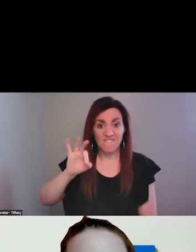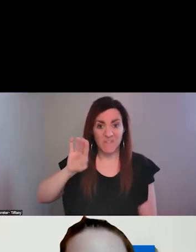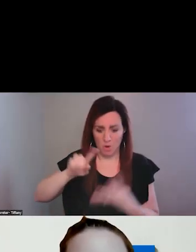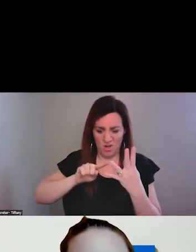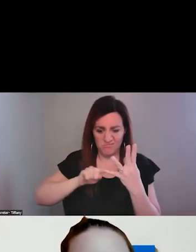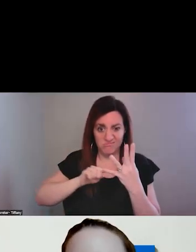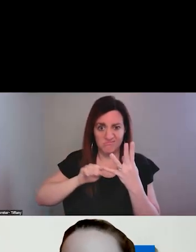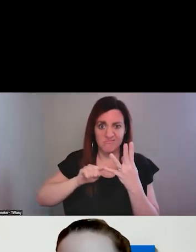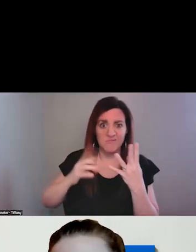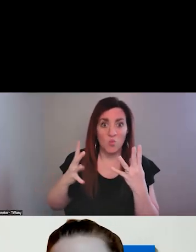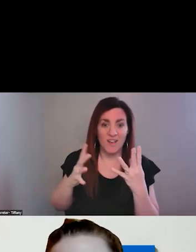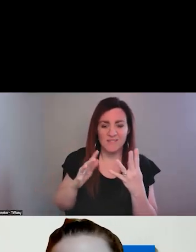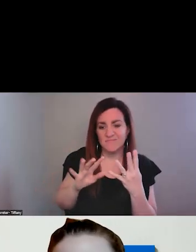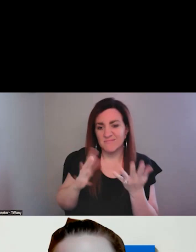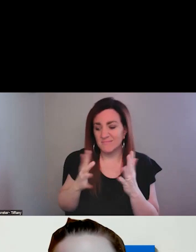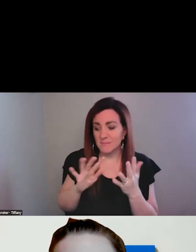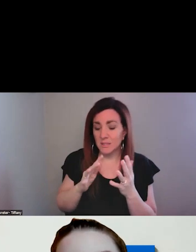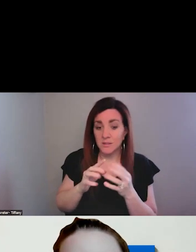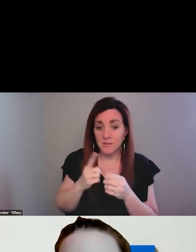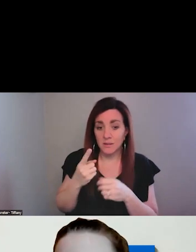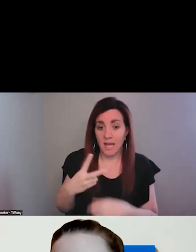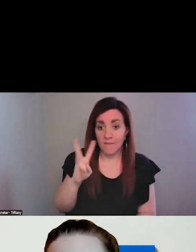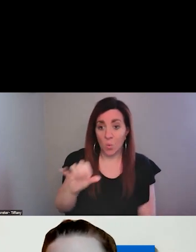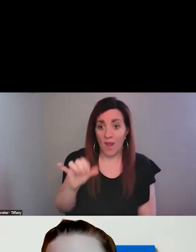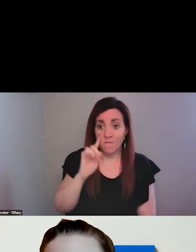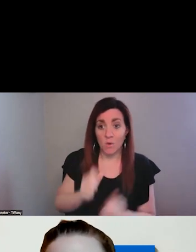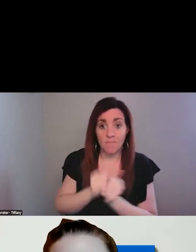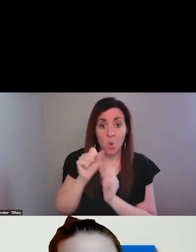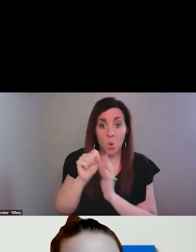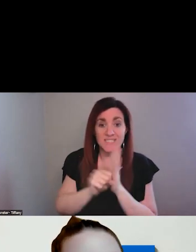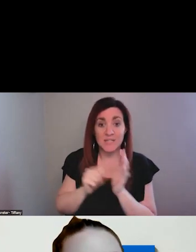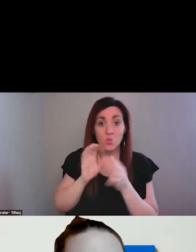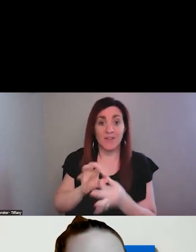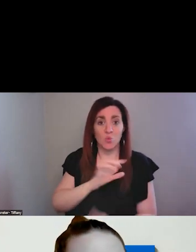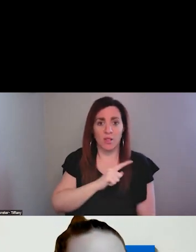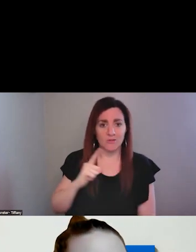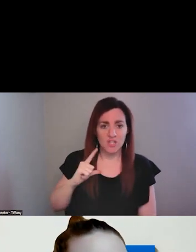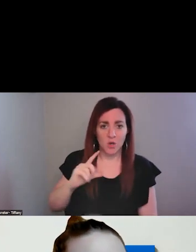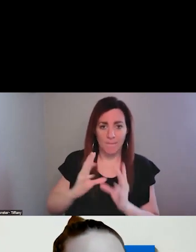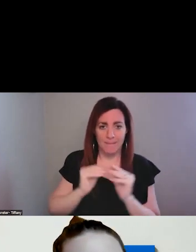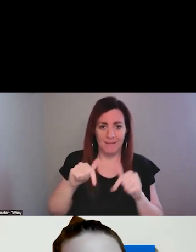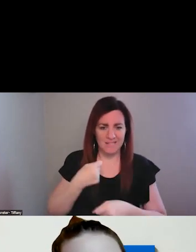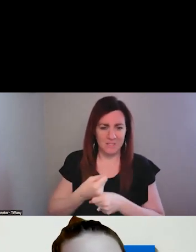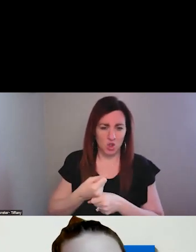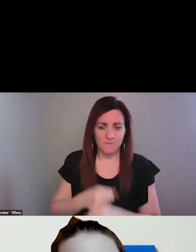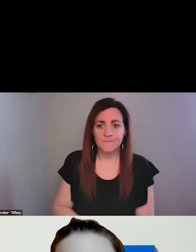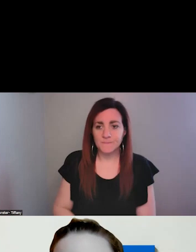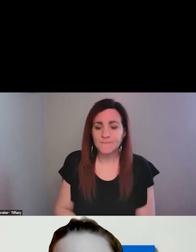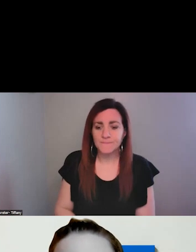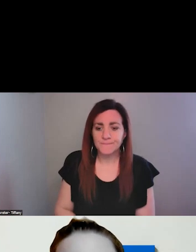ABOUT AT THE HALF WAY FOR MOST STATES FOR LEGISLATIONS MEETING THIS YEAR. I CERTAINLY WILL NOT TOUCH ON